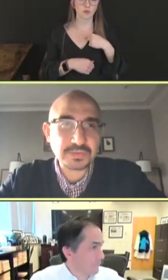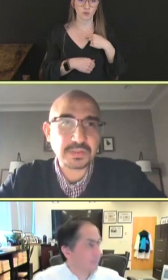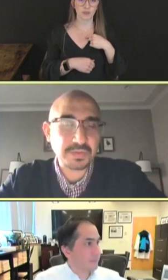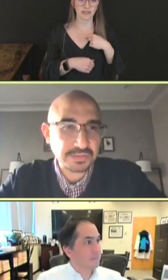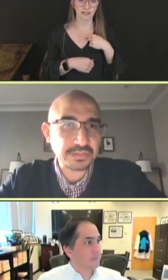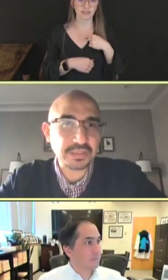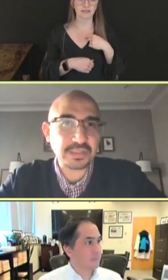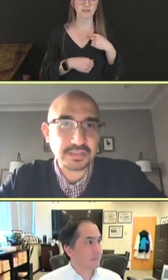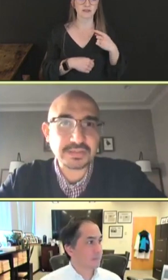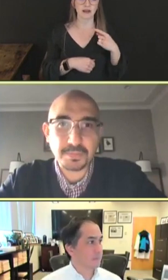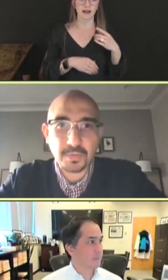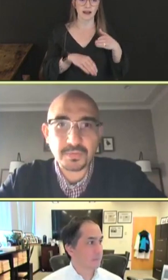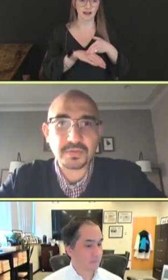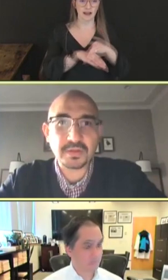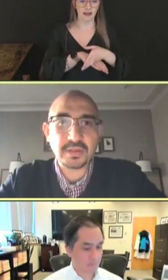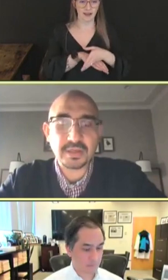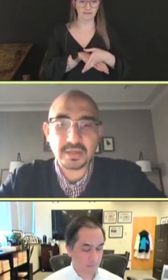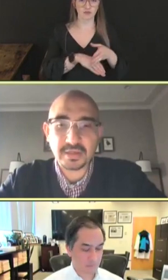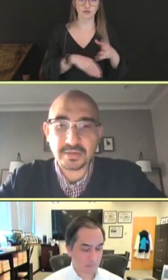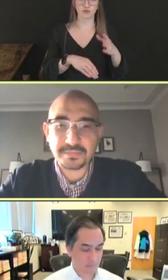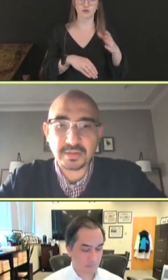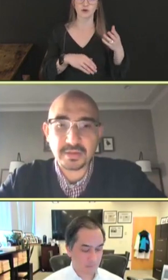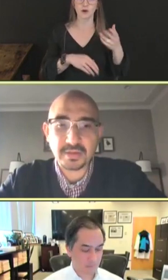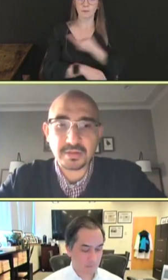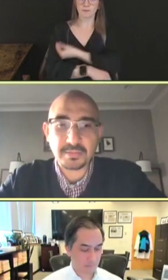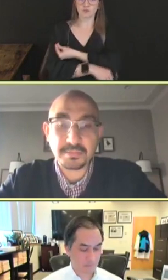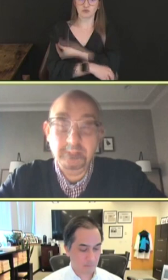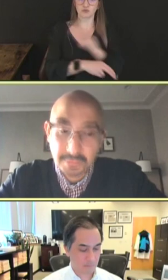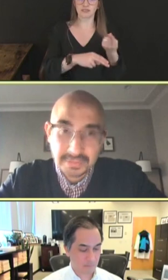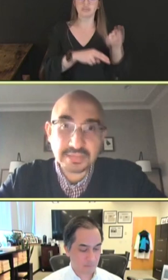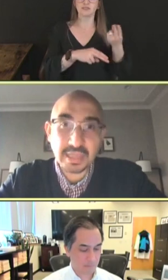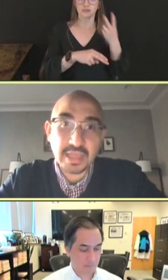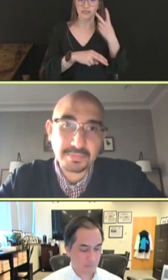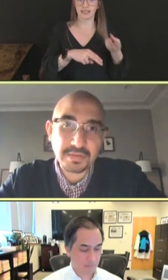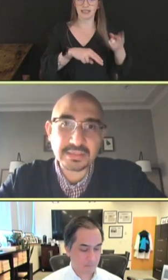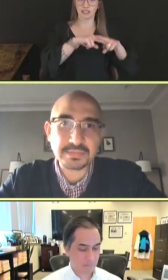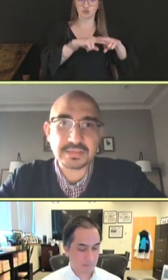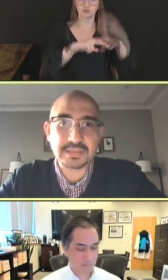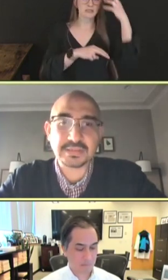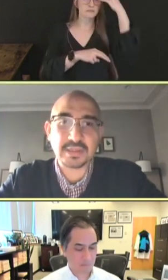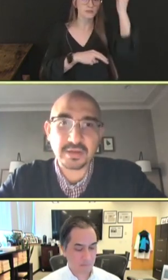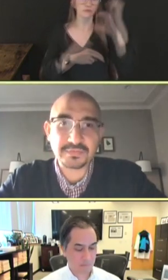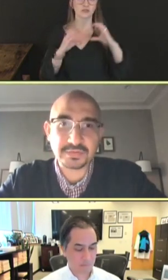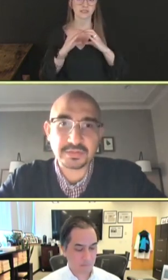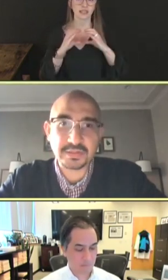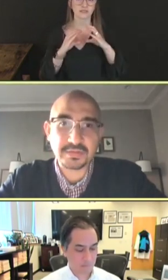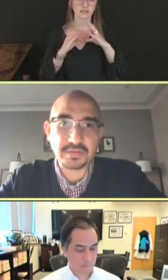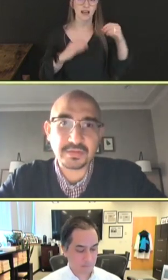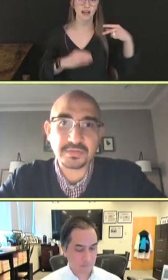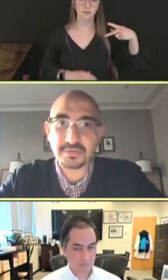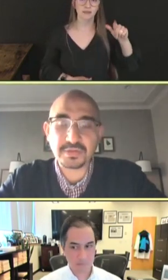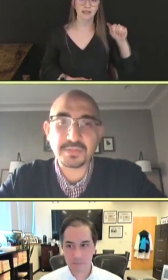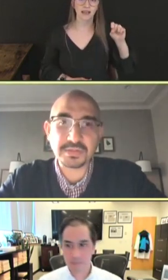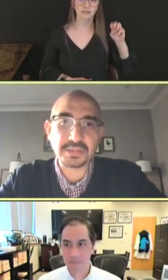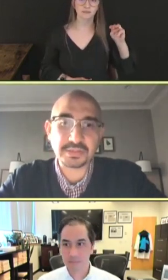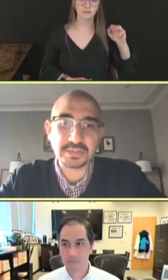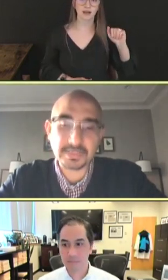immunization, increase both memory cells and plasma cells after the third immunization. That's